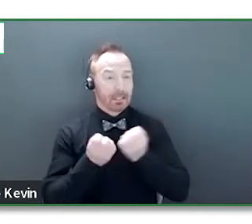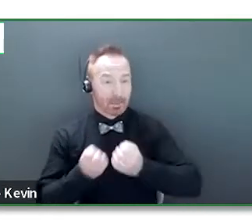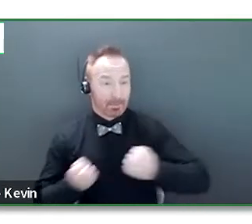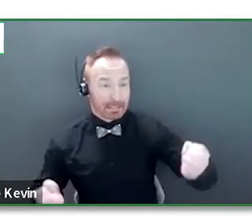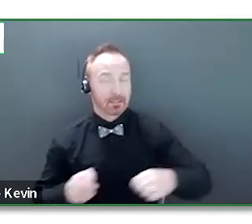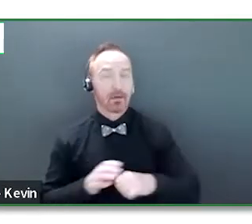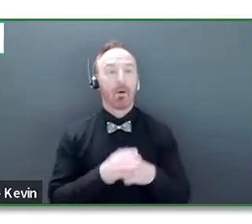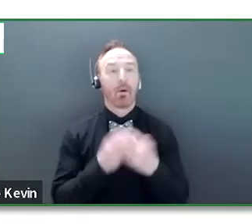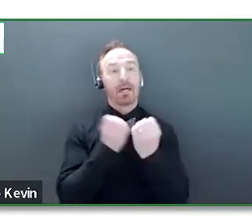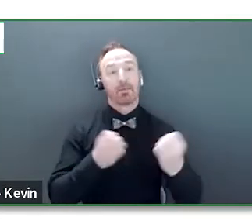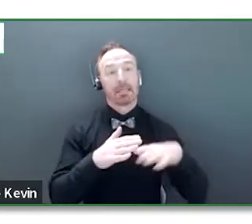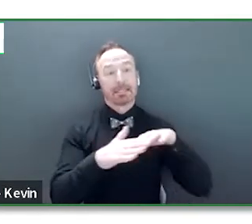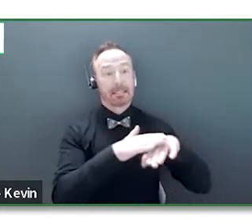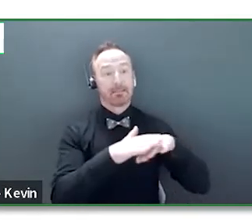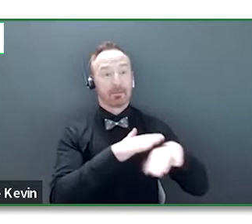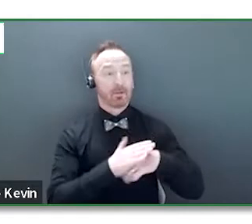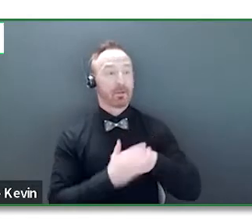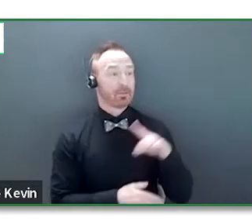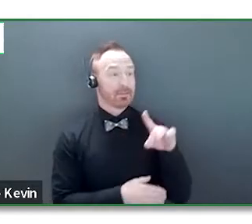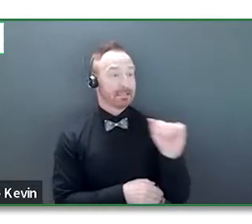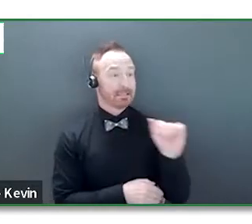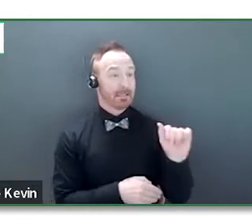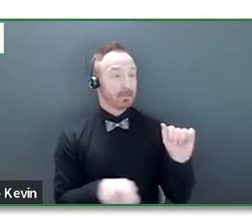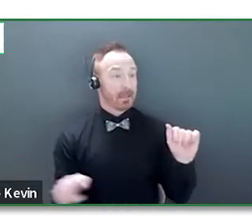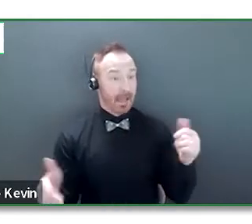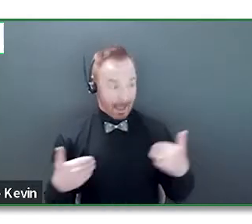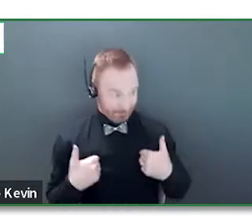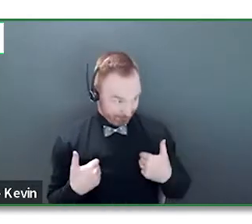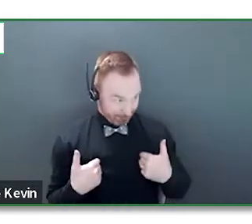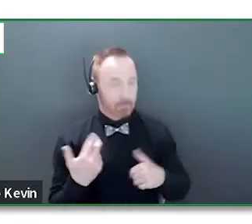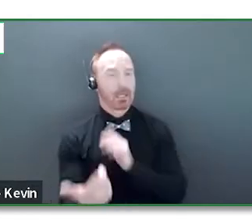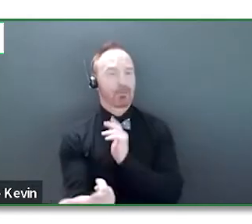with disabilities. A variety of information on our website